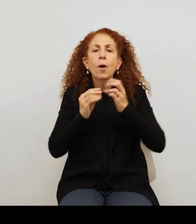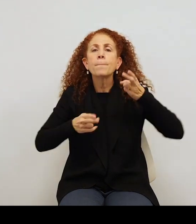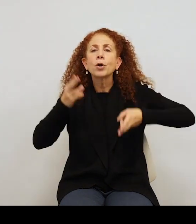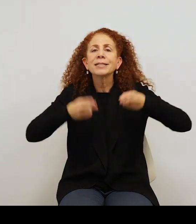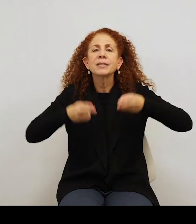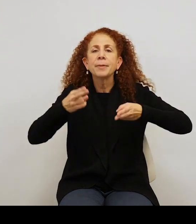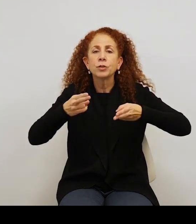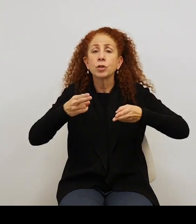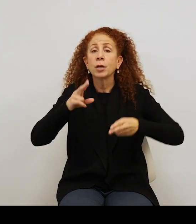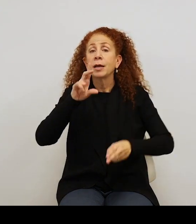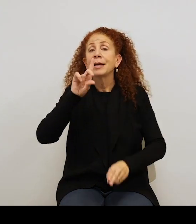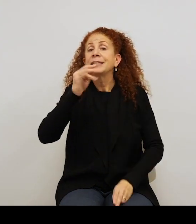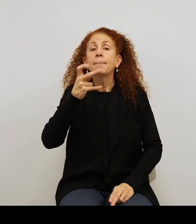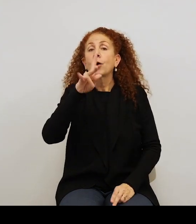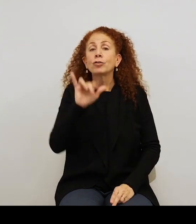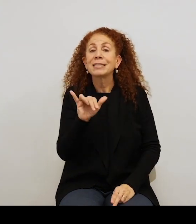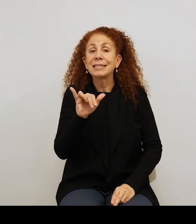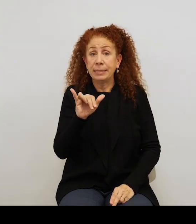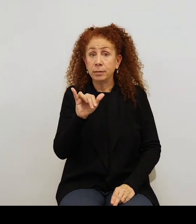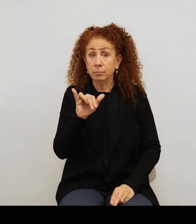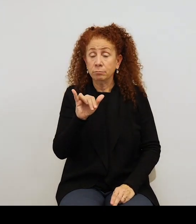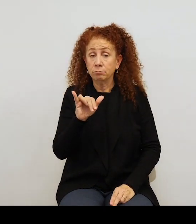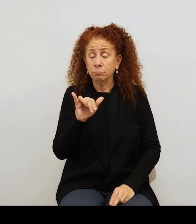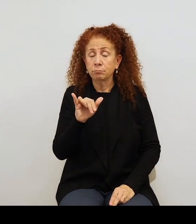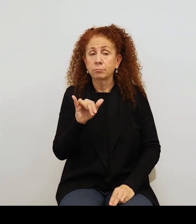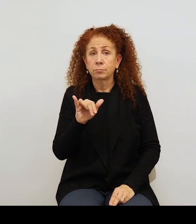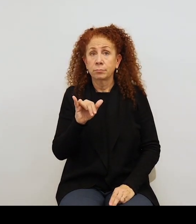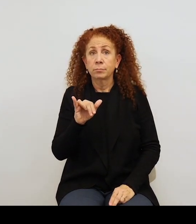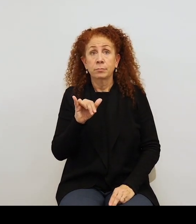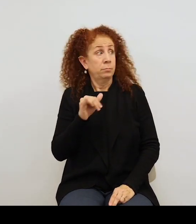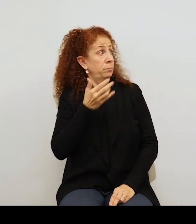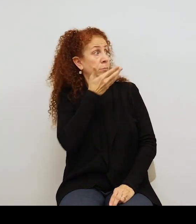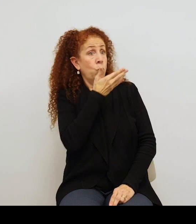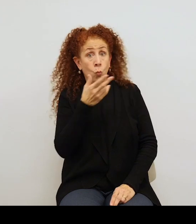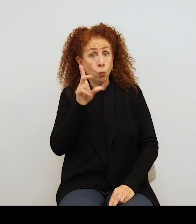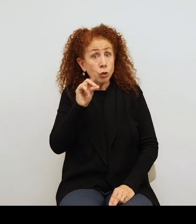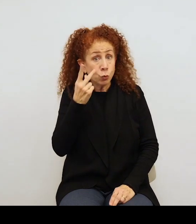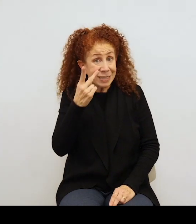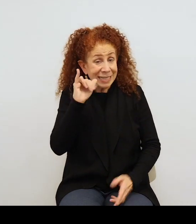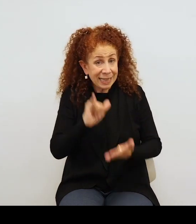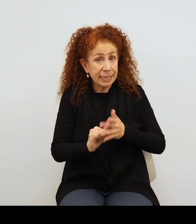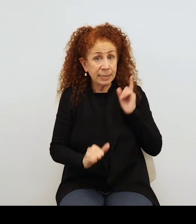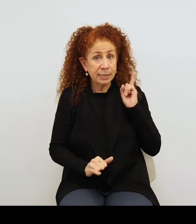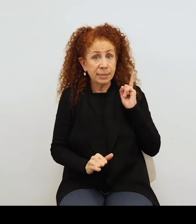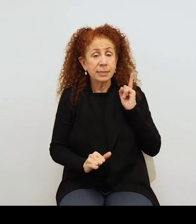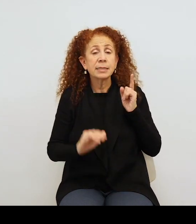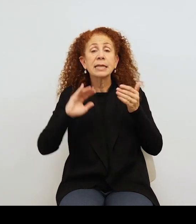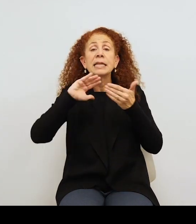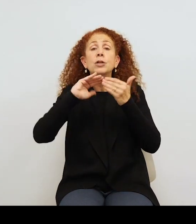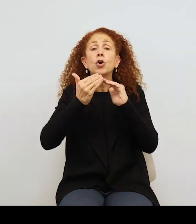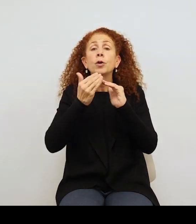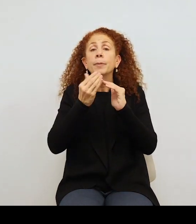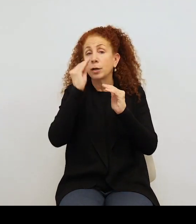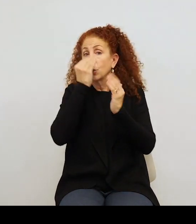democracy, that this is also something-- and we do see this, right? I mean, we do see this in urban gardening projects.